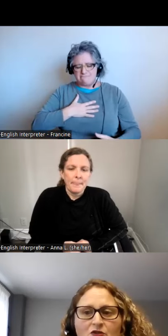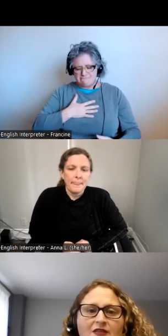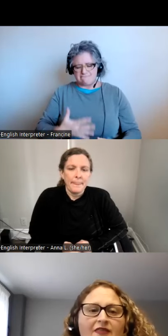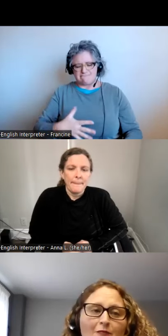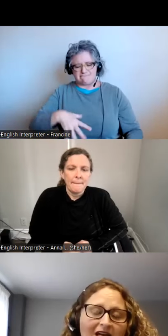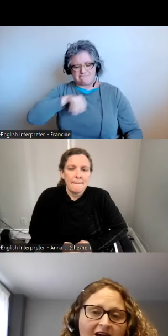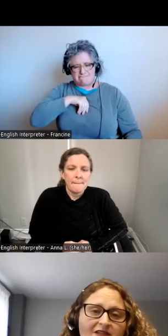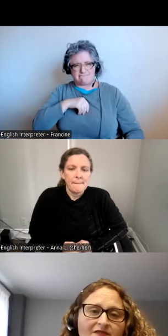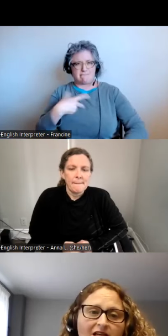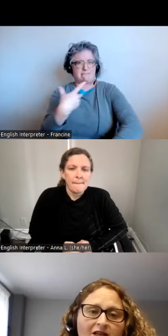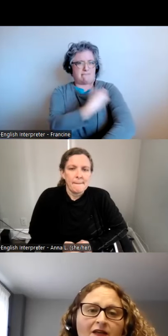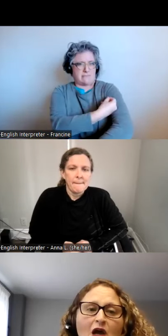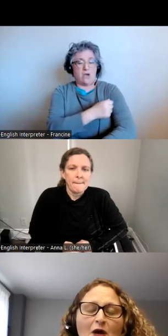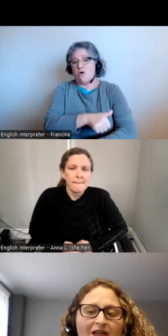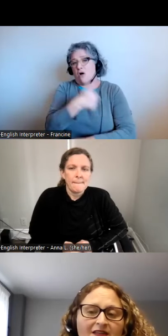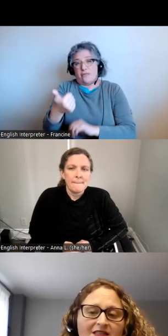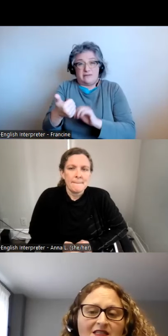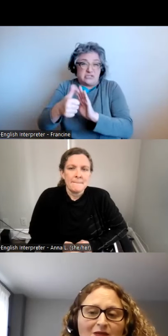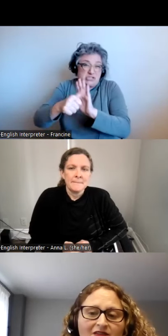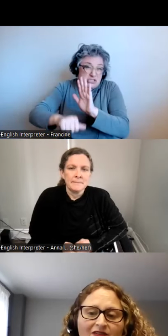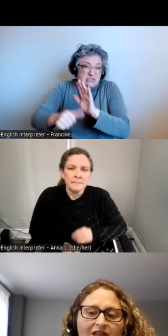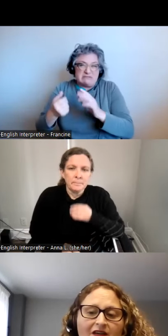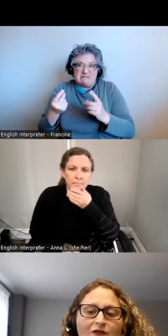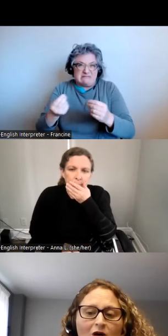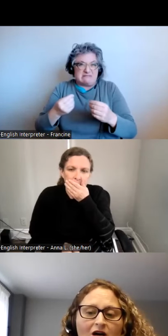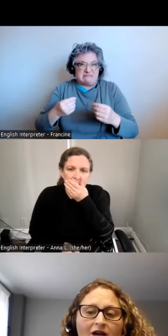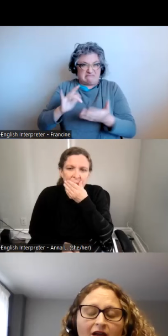acronym is CARD. And it gives you some strategies for helping children with